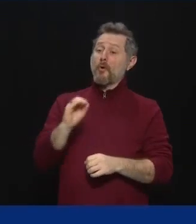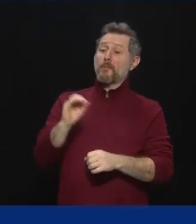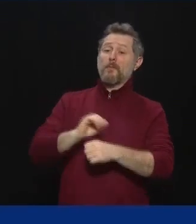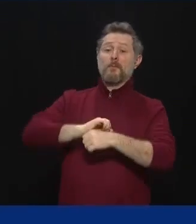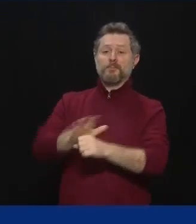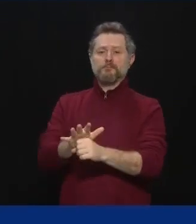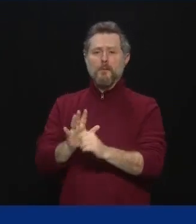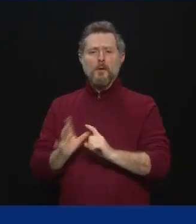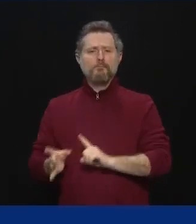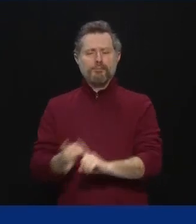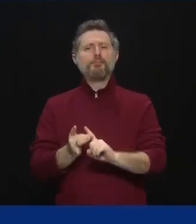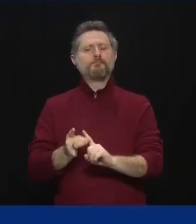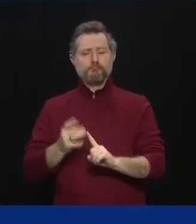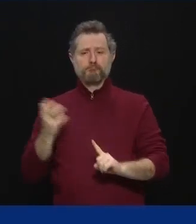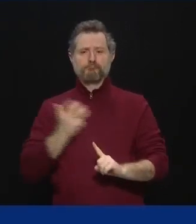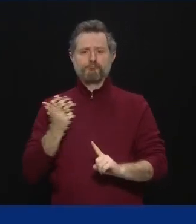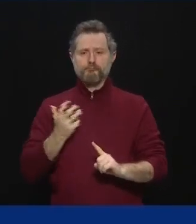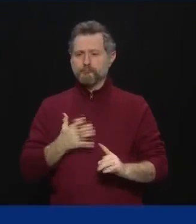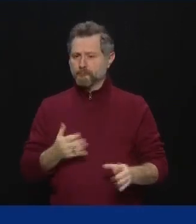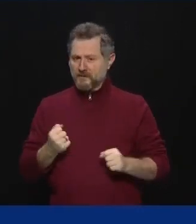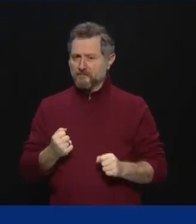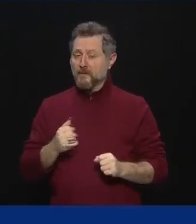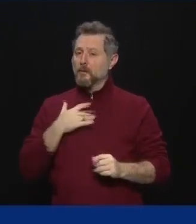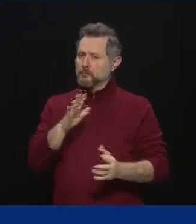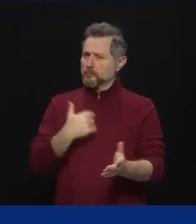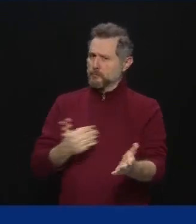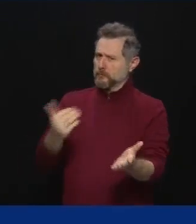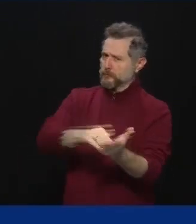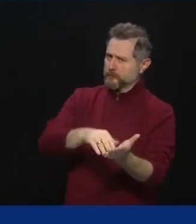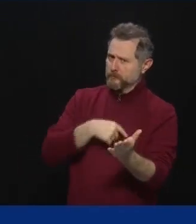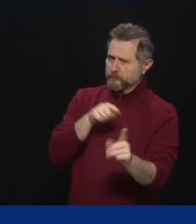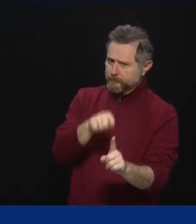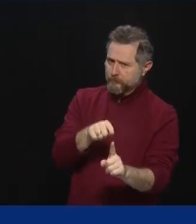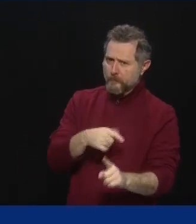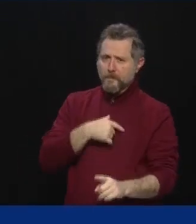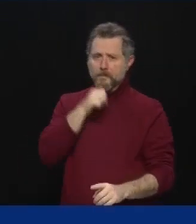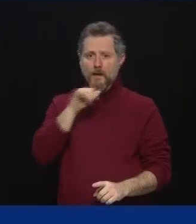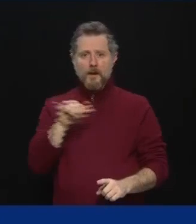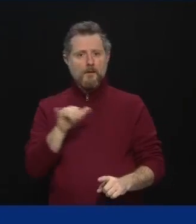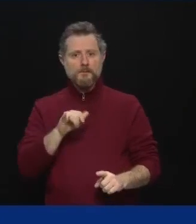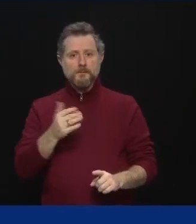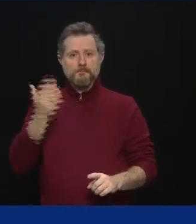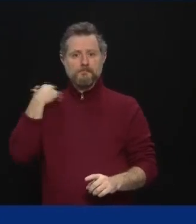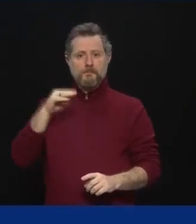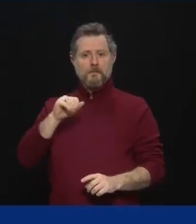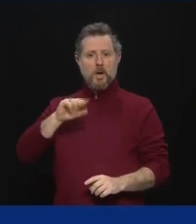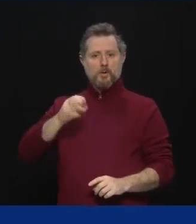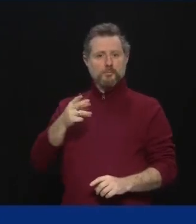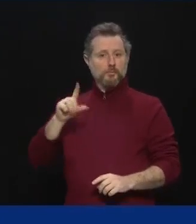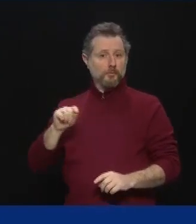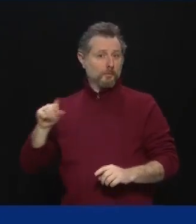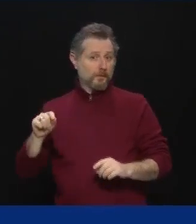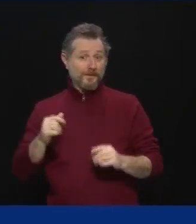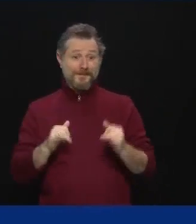IT'S NOT A SURPRISE. THIS IS A VERY, VERY CONTAGIOUS VARIANT. I WILL REPEAT THIS ONCE AGAIN.